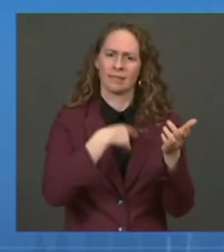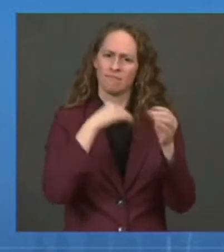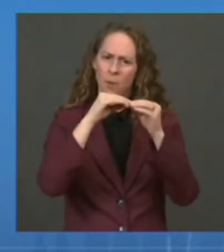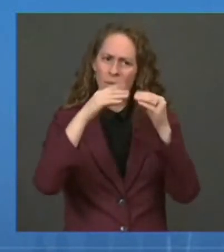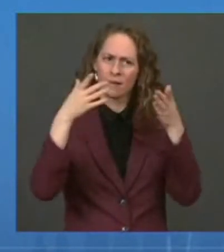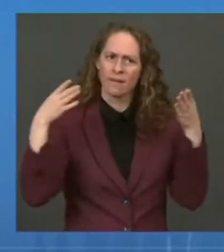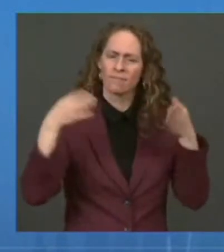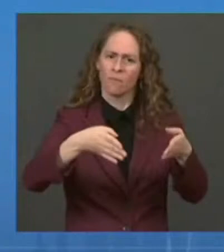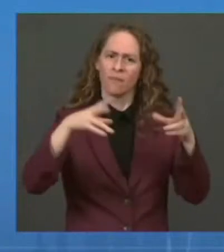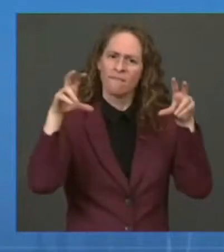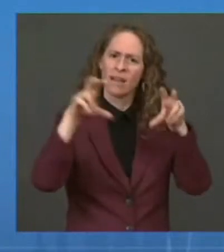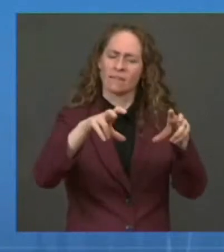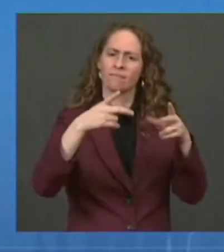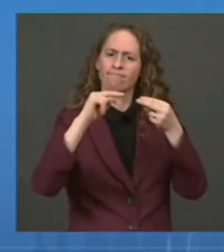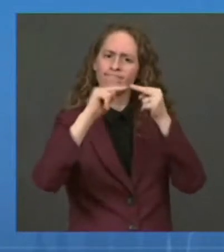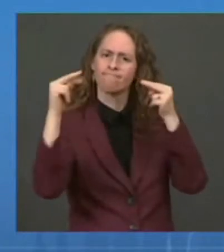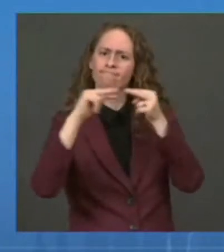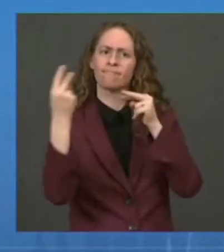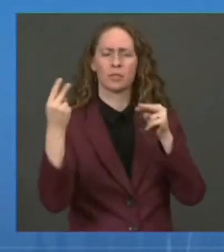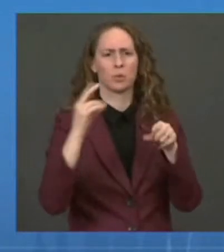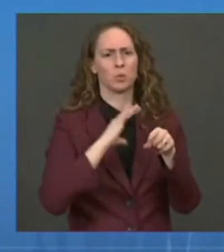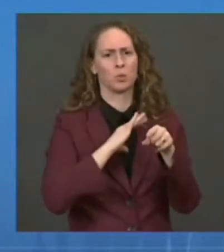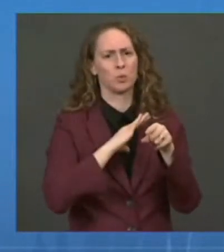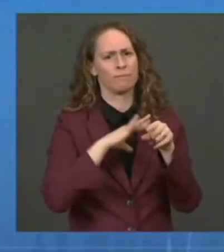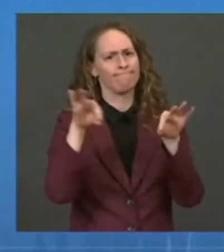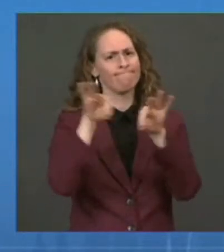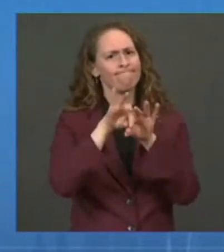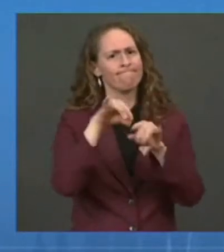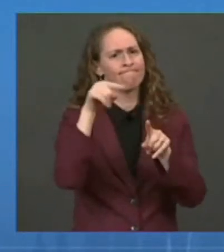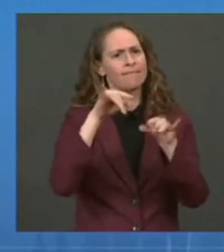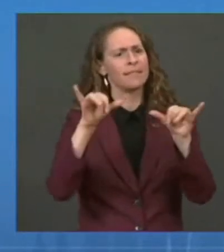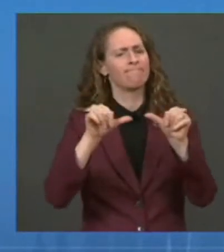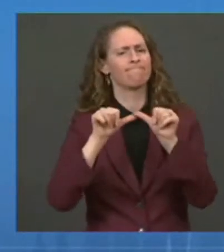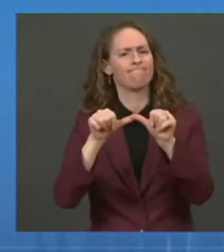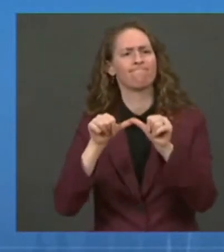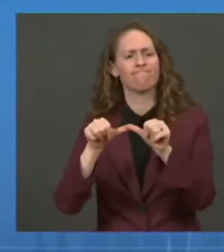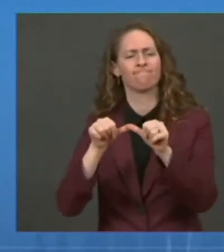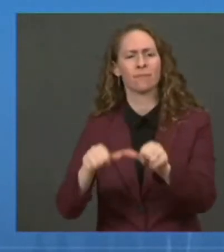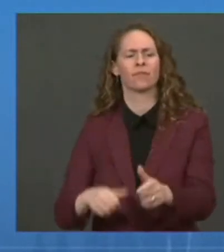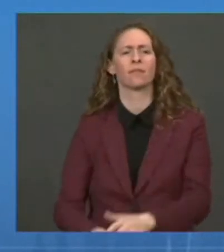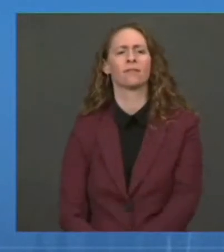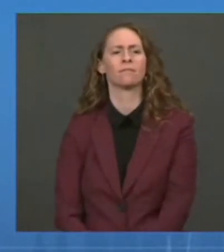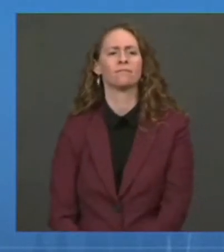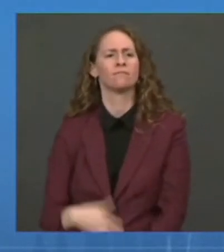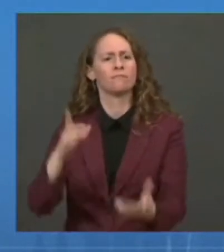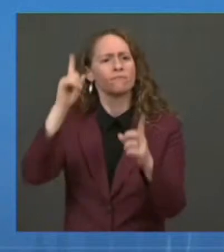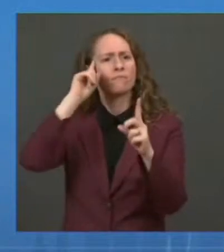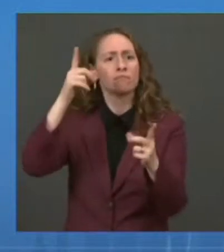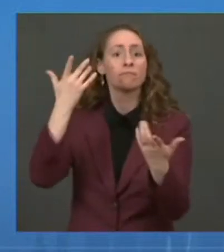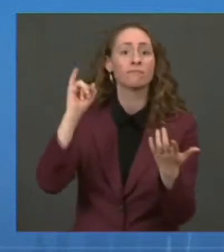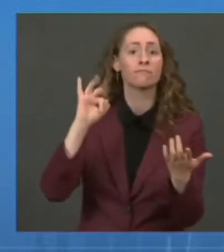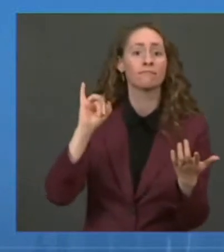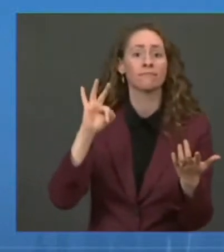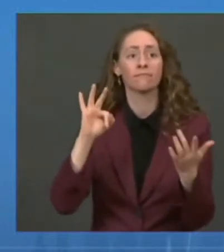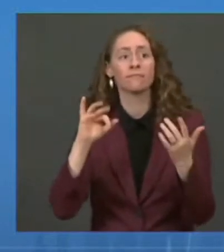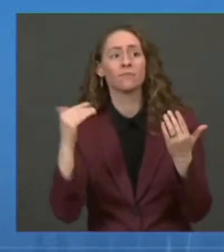SEQUENCING ACROSS THE COUNTRY AND TO BUILD A SYSTEM THAT IS